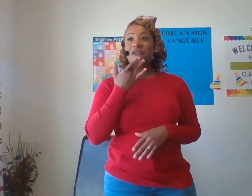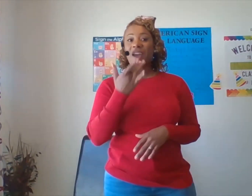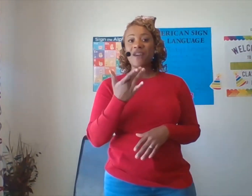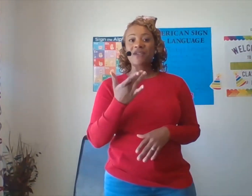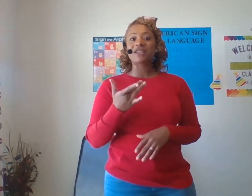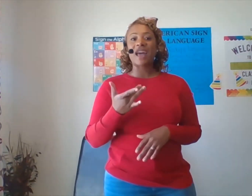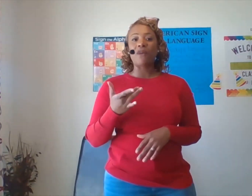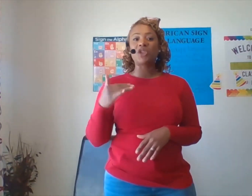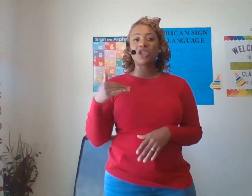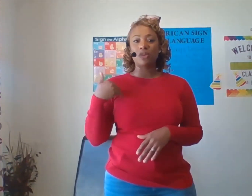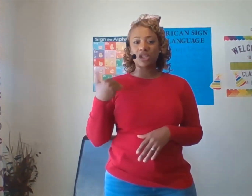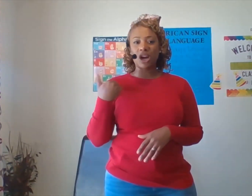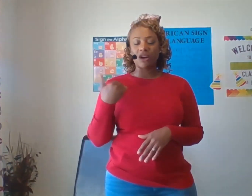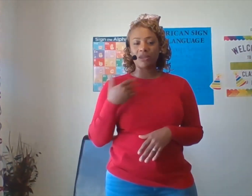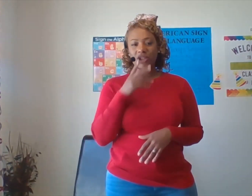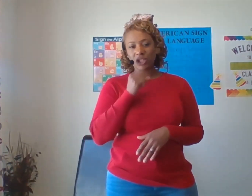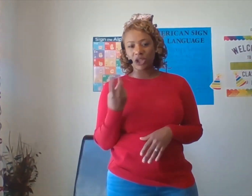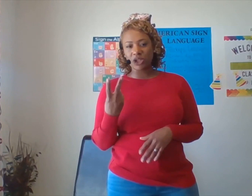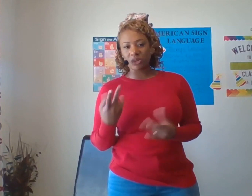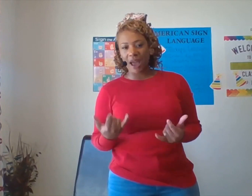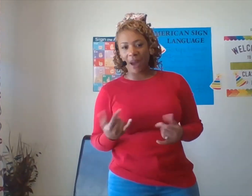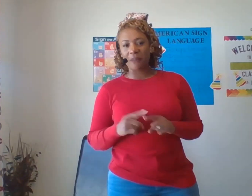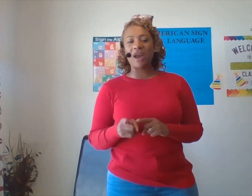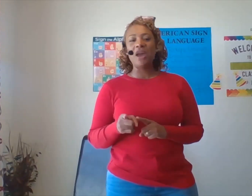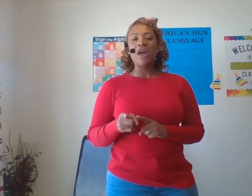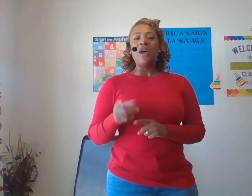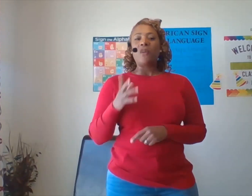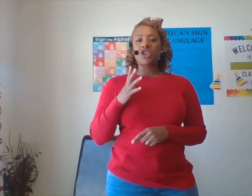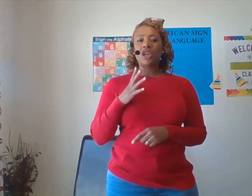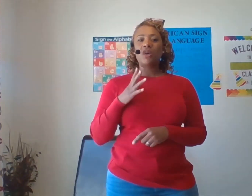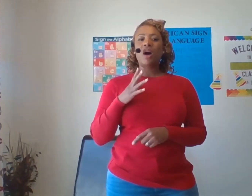favorite style when she was younger I mean she's only 2 now but when she was